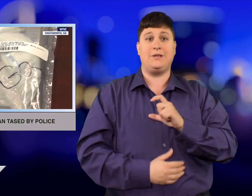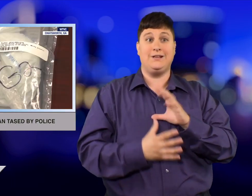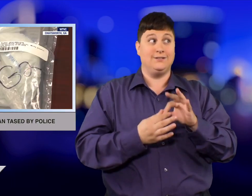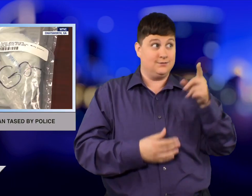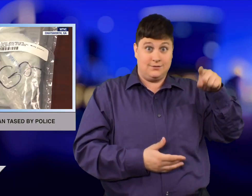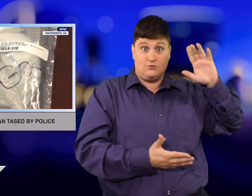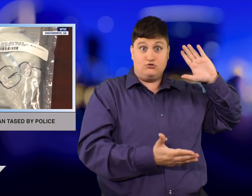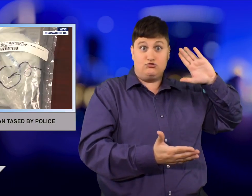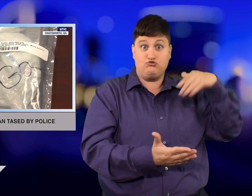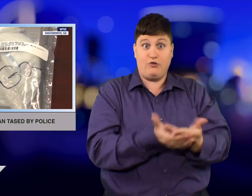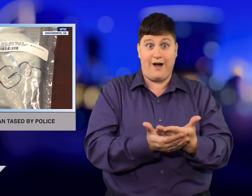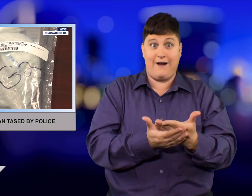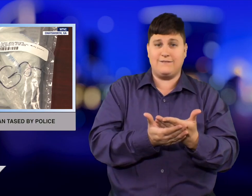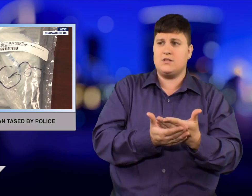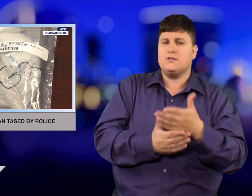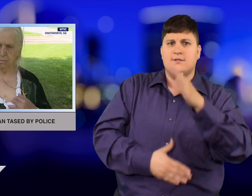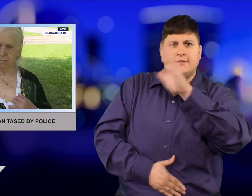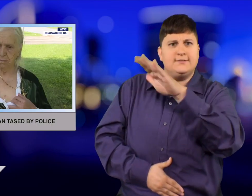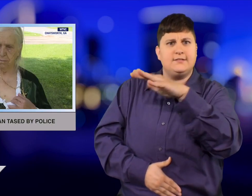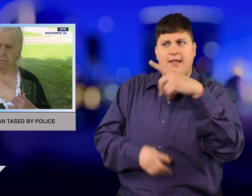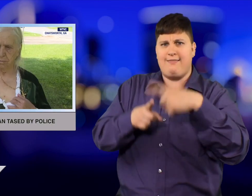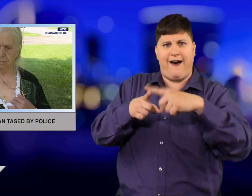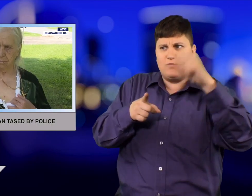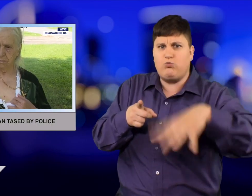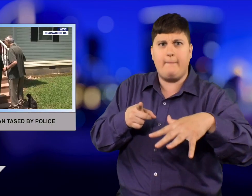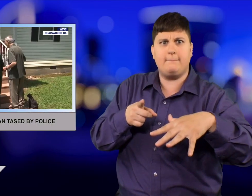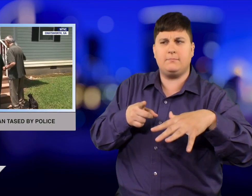Police say when the officers arrived on the scene, they repeatedly asked the woman to